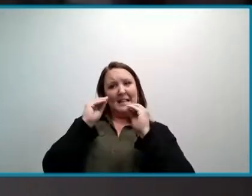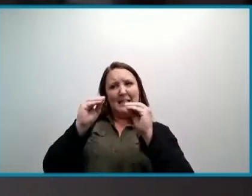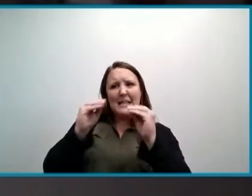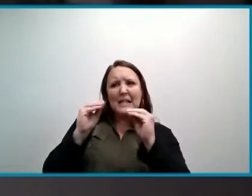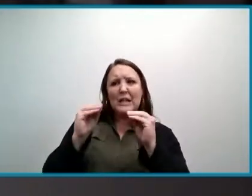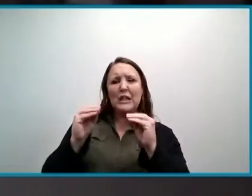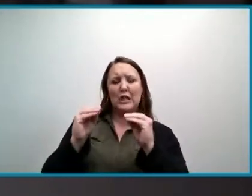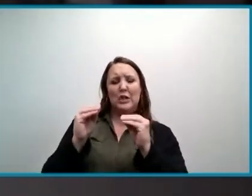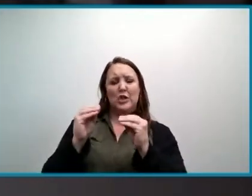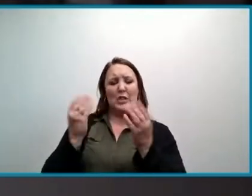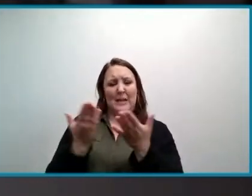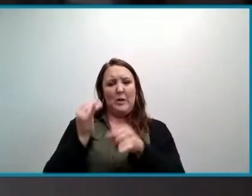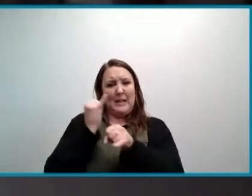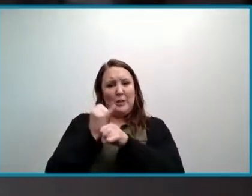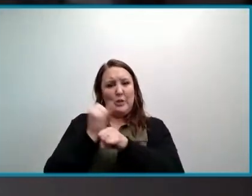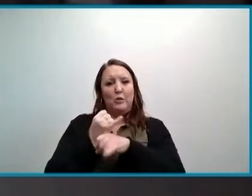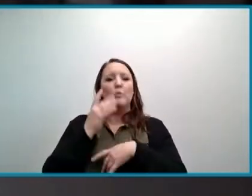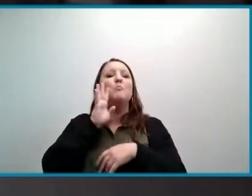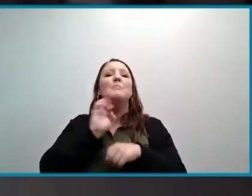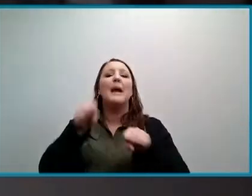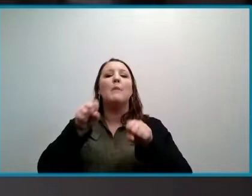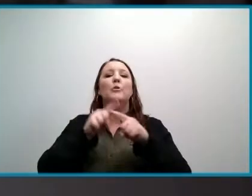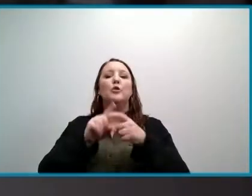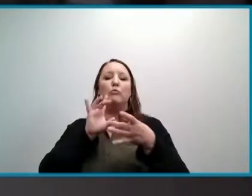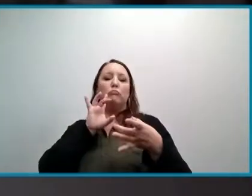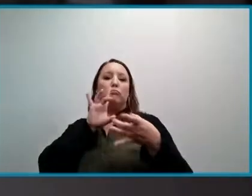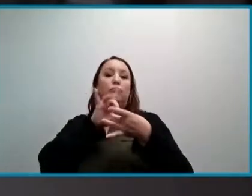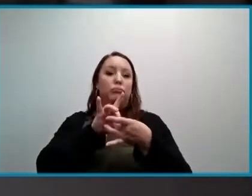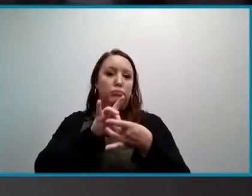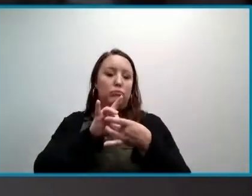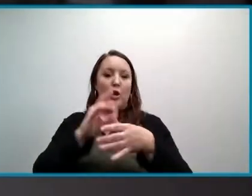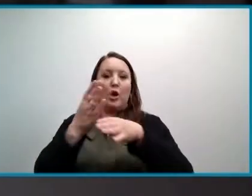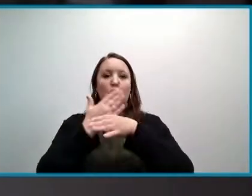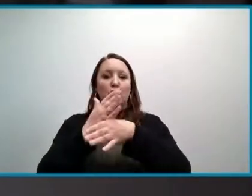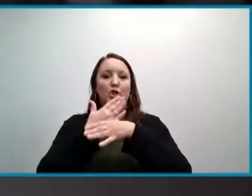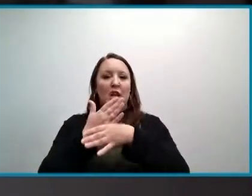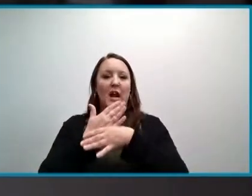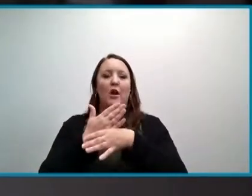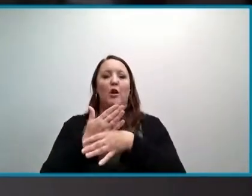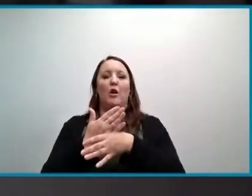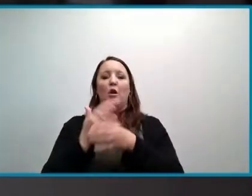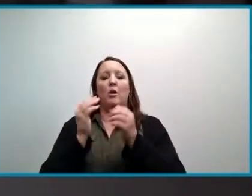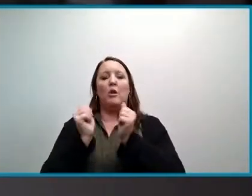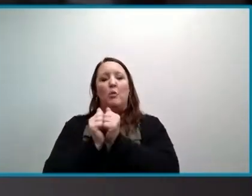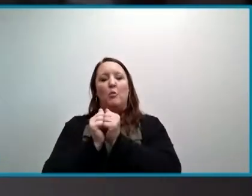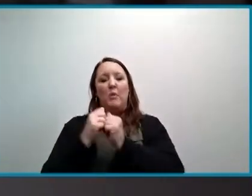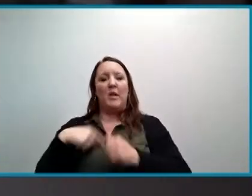he would be able to relate and share best practices with us in working with this community.